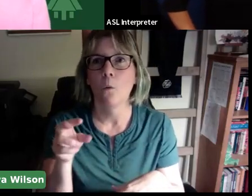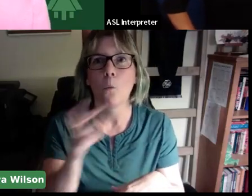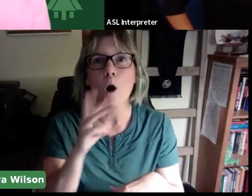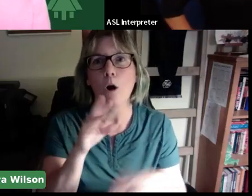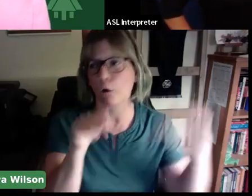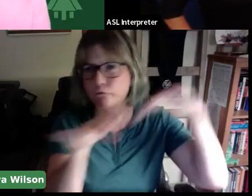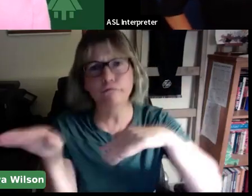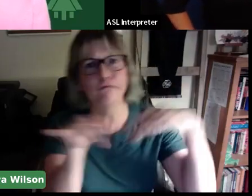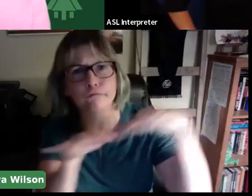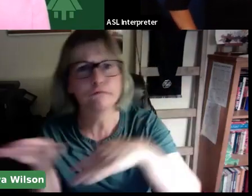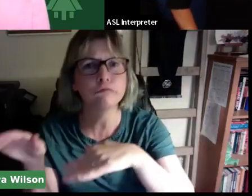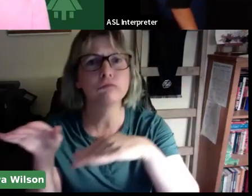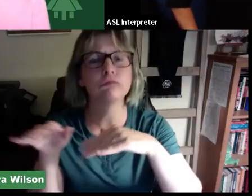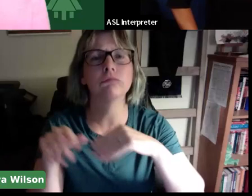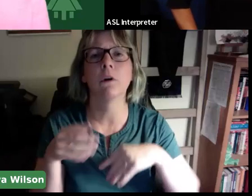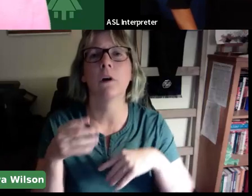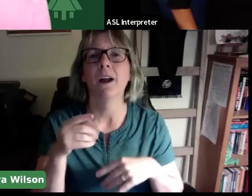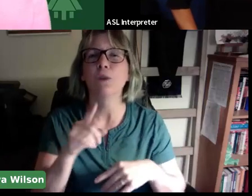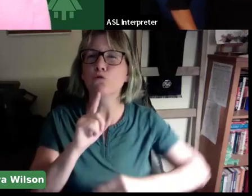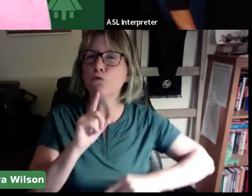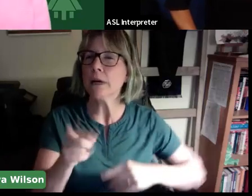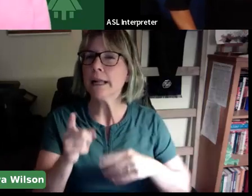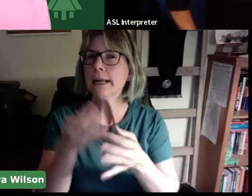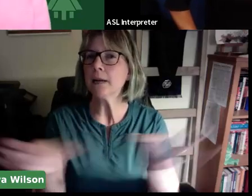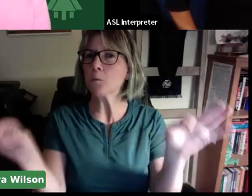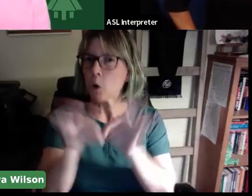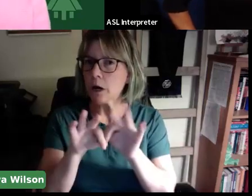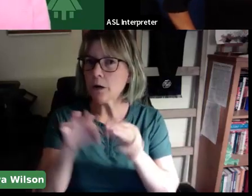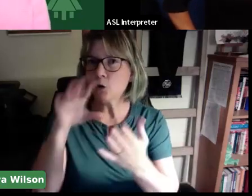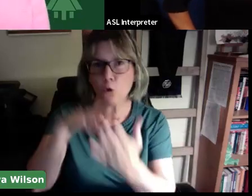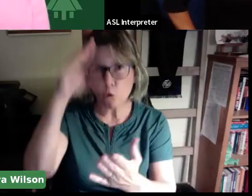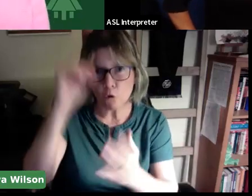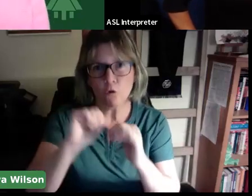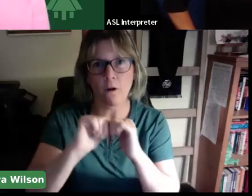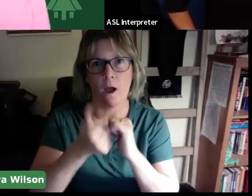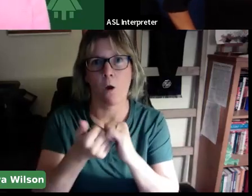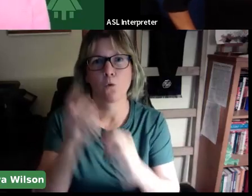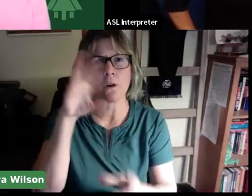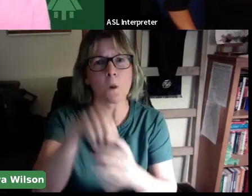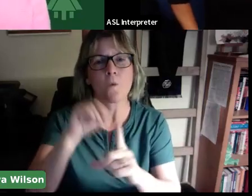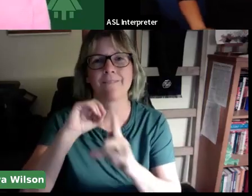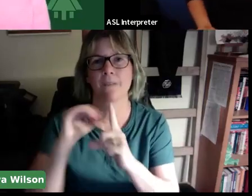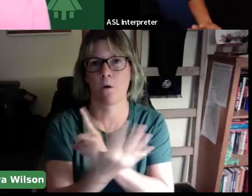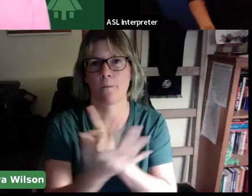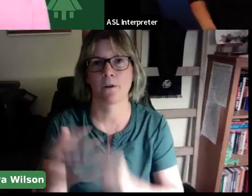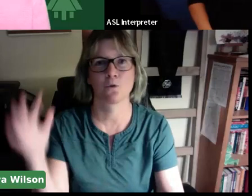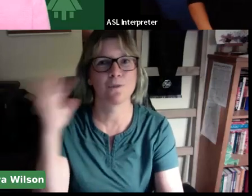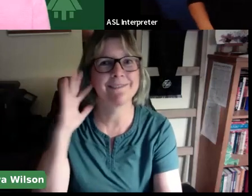So a dog barking. Or a stream trickling. Those are really important. That's important information